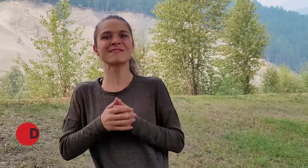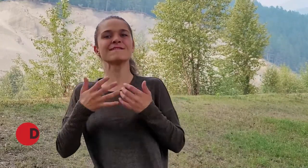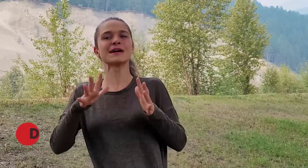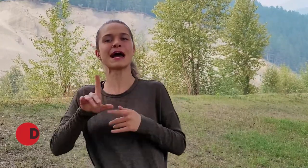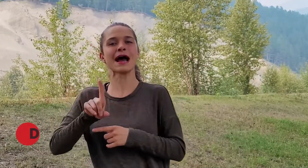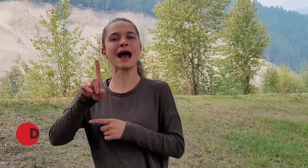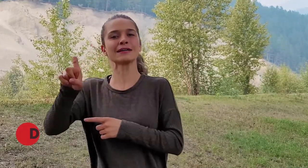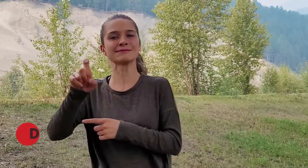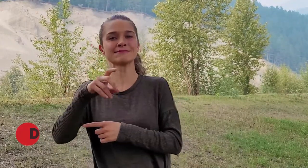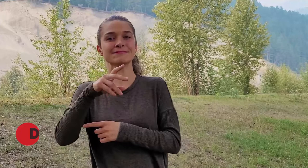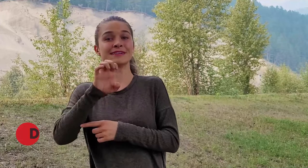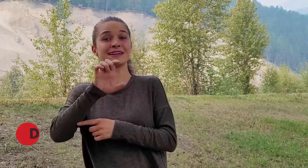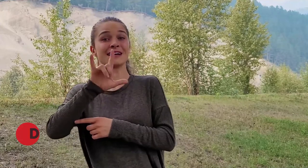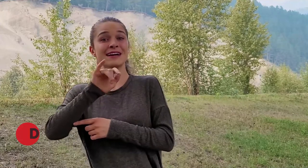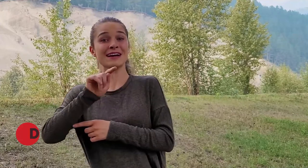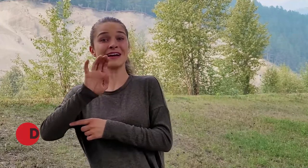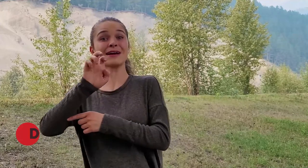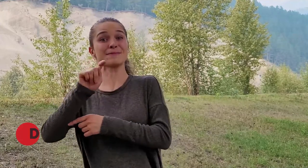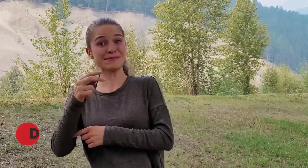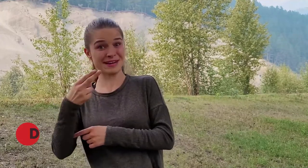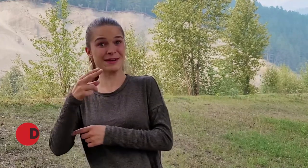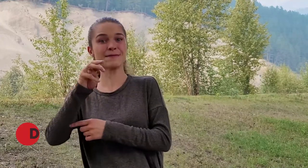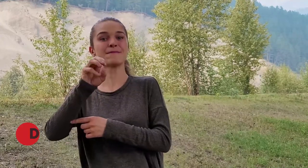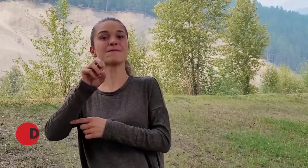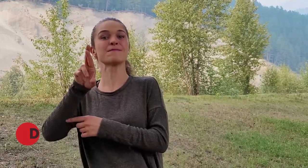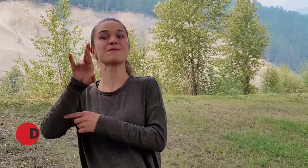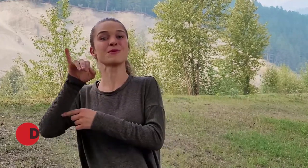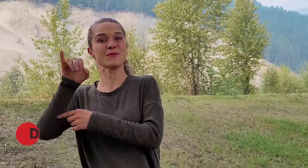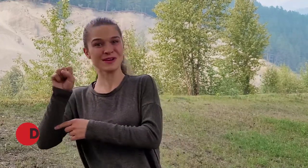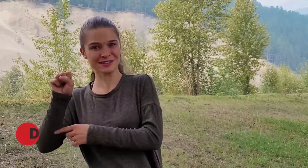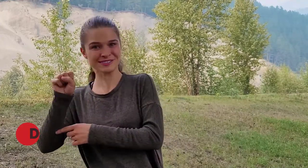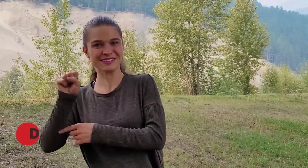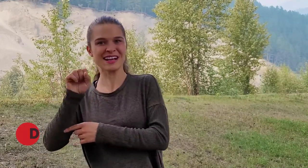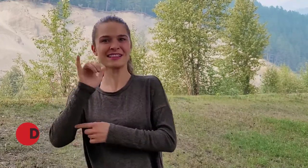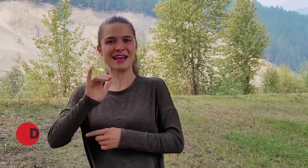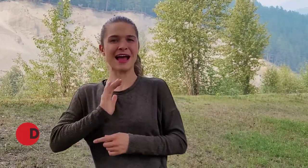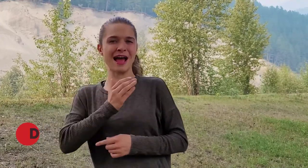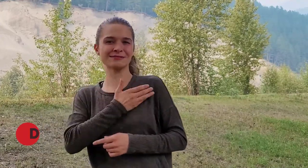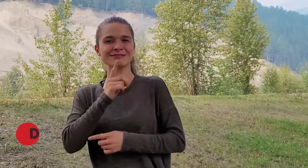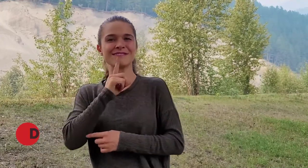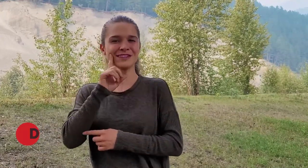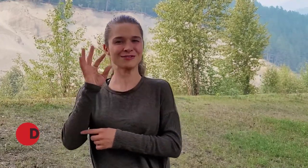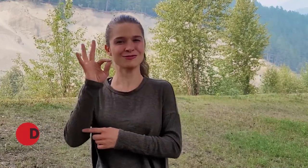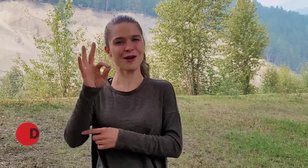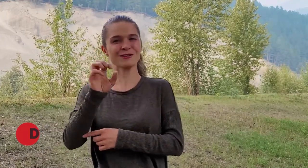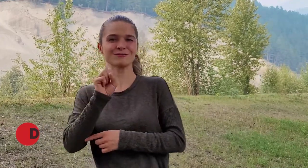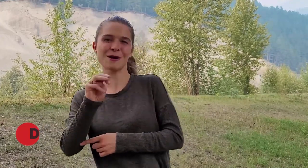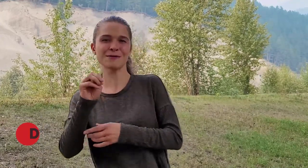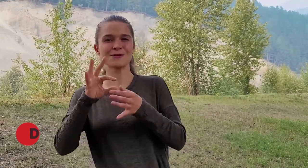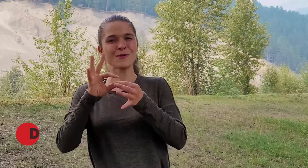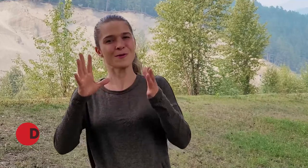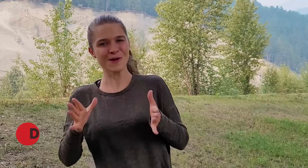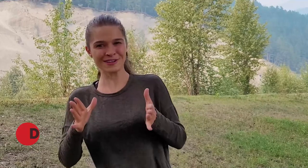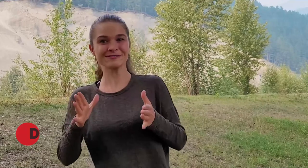We asked Elizabeth Morris, our DeafDots social media coordinator and founder of Deaf